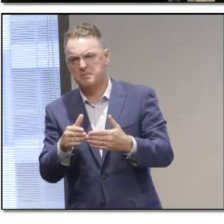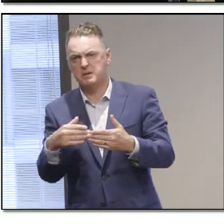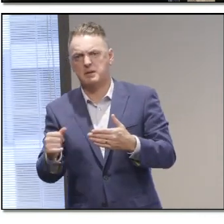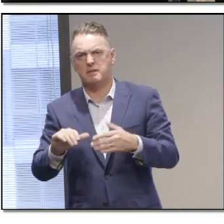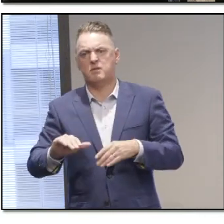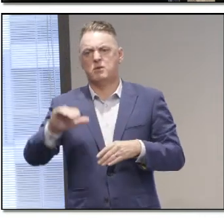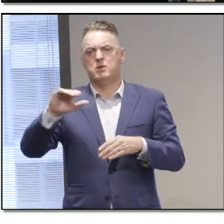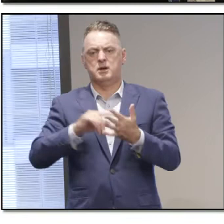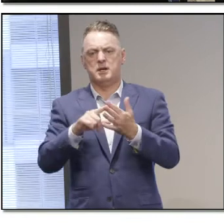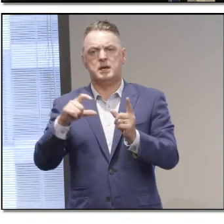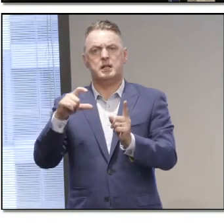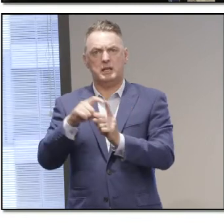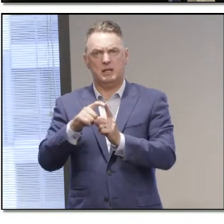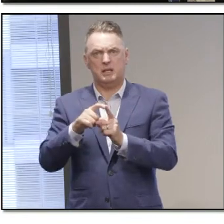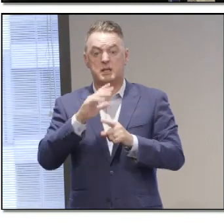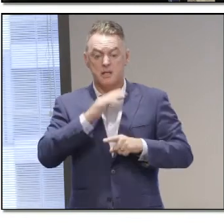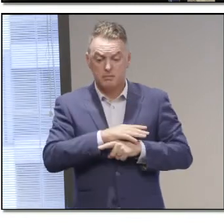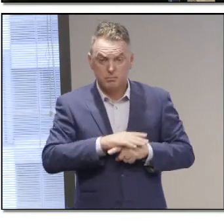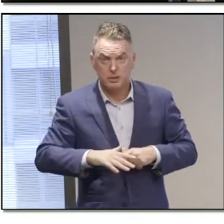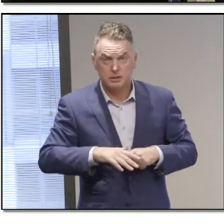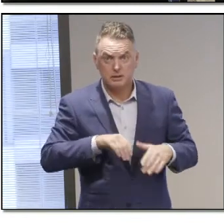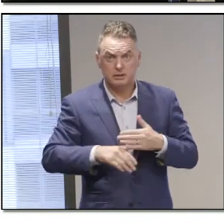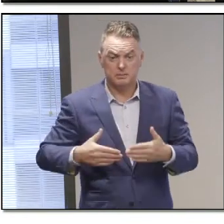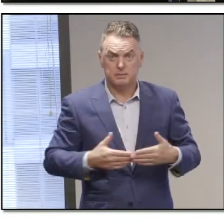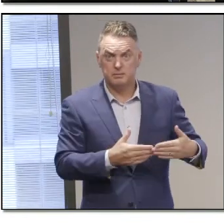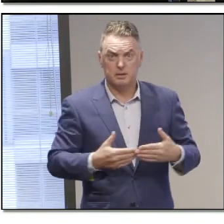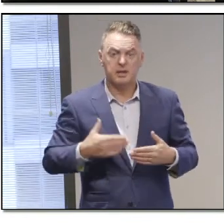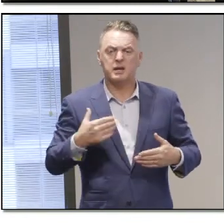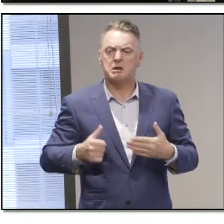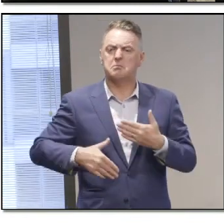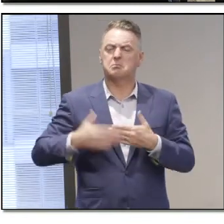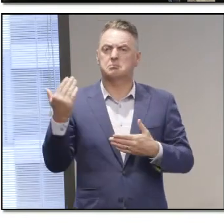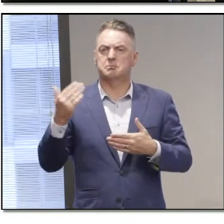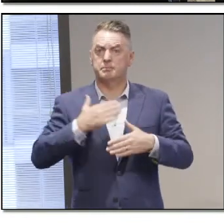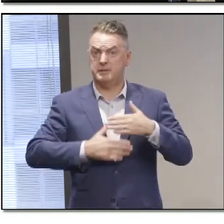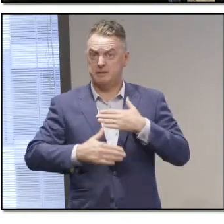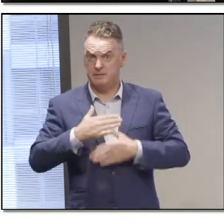the cord blood of their babies, they also had abnormal behaviour, phthalates which are